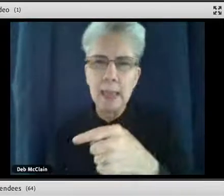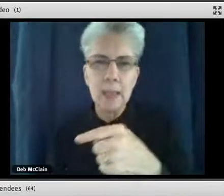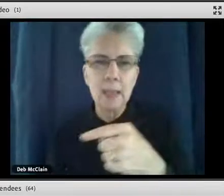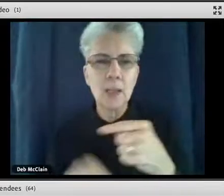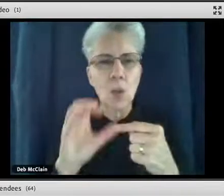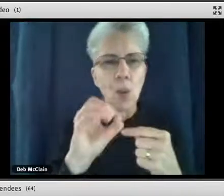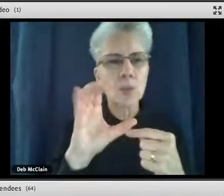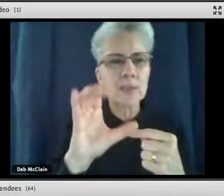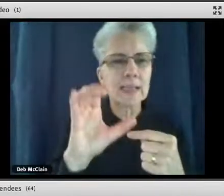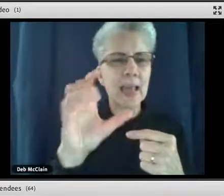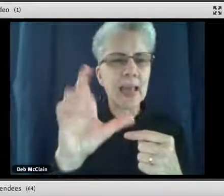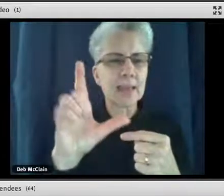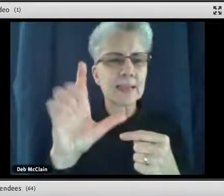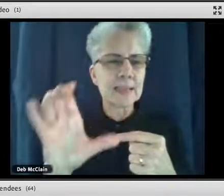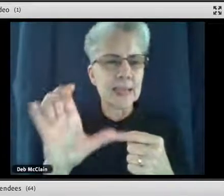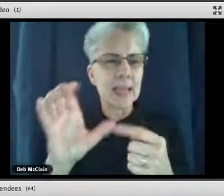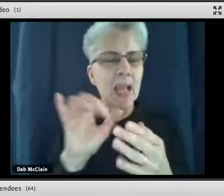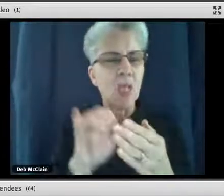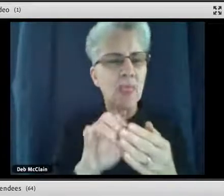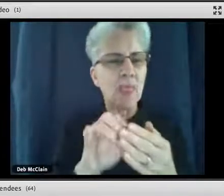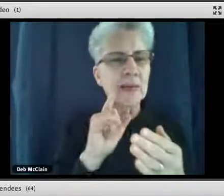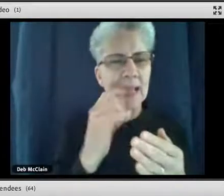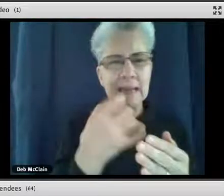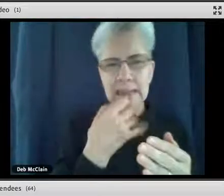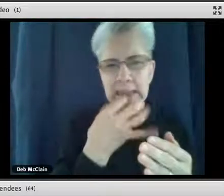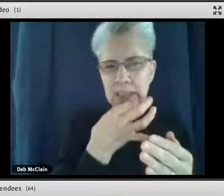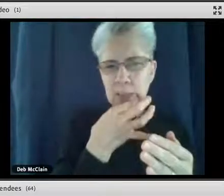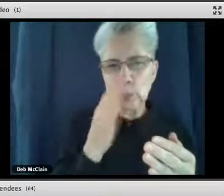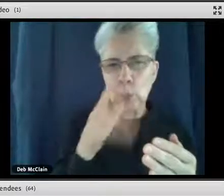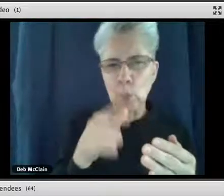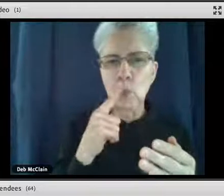let me point out the OCLC website. Now, in just a minute, I'll tell you about